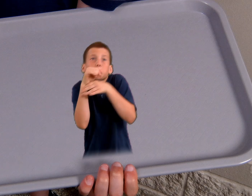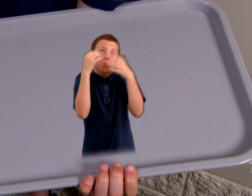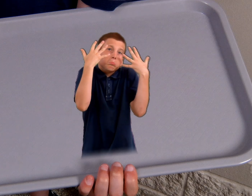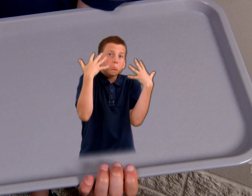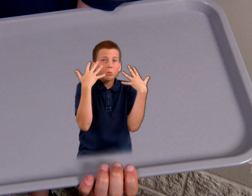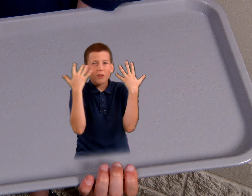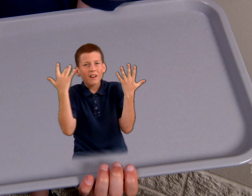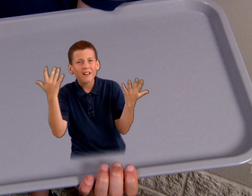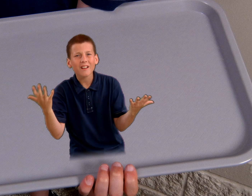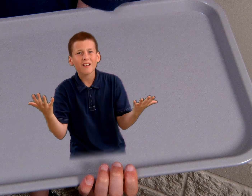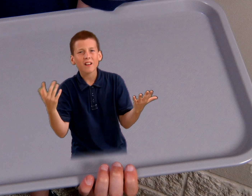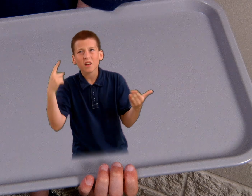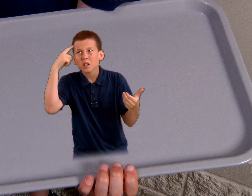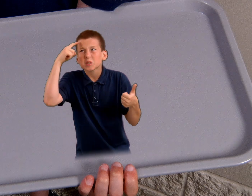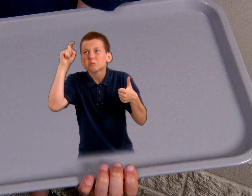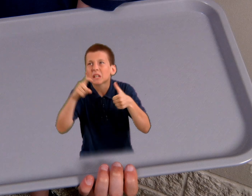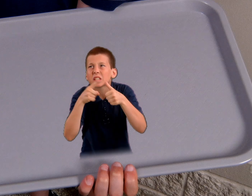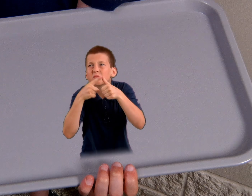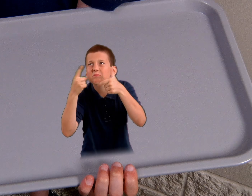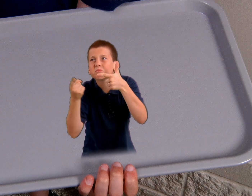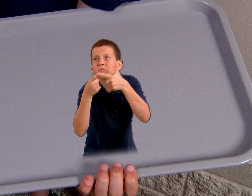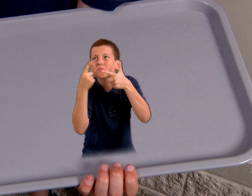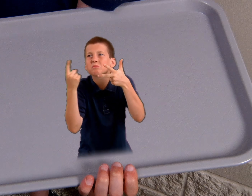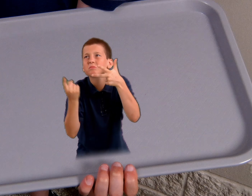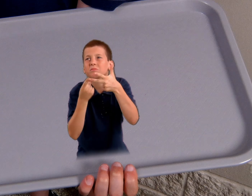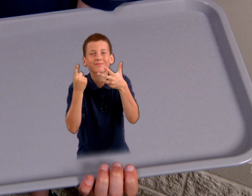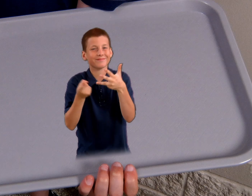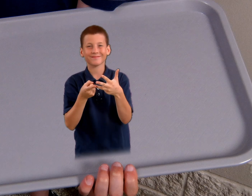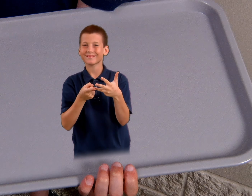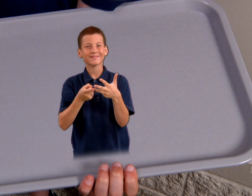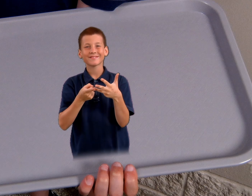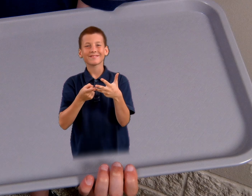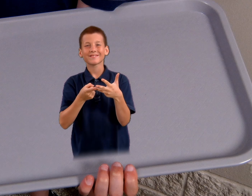WHY GO AROUND WITH A POUTY CHIN?